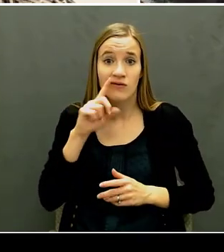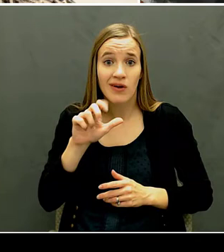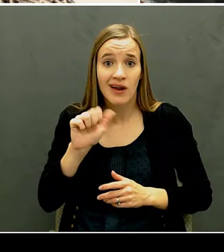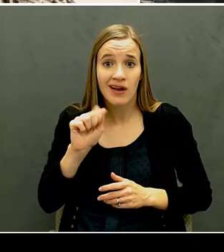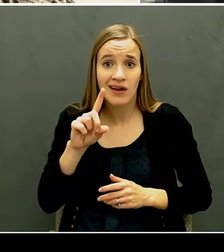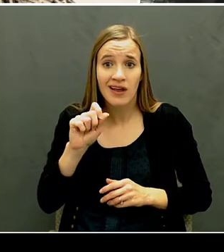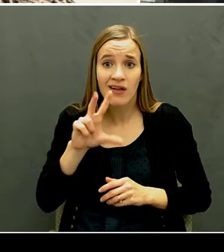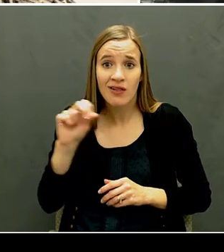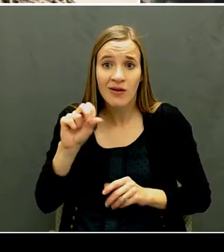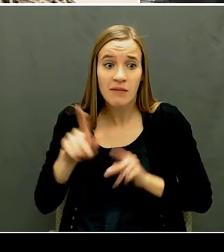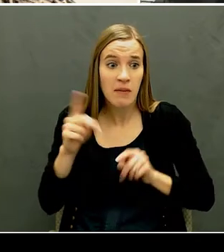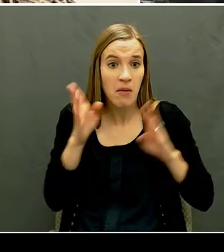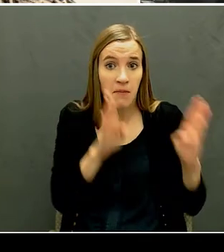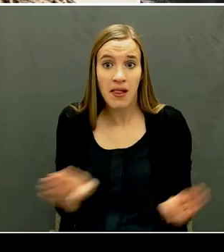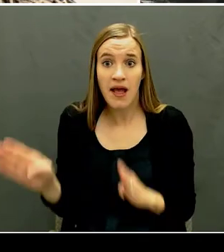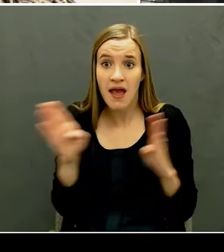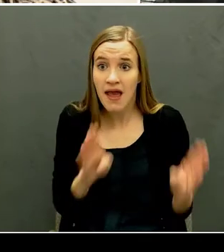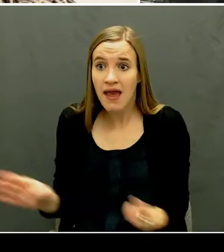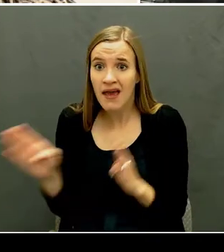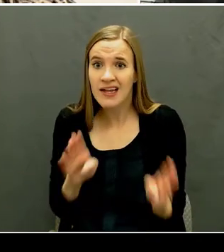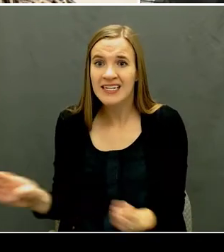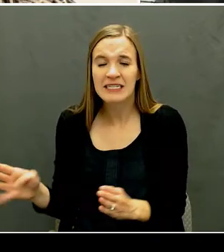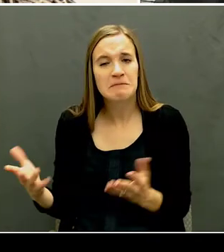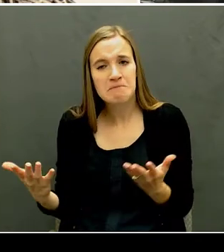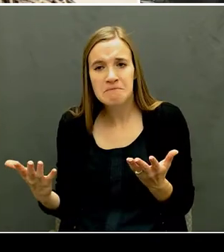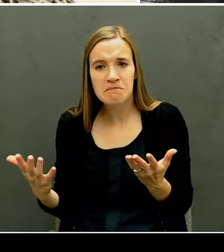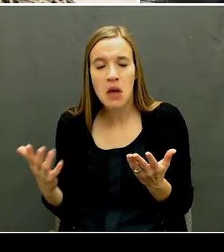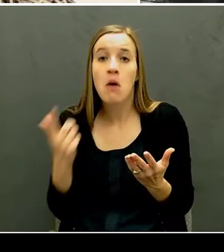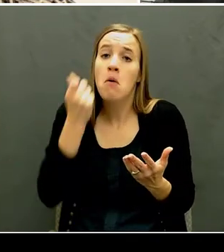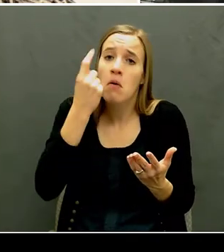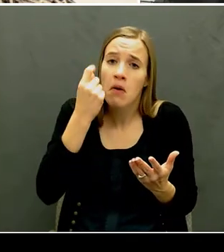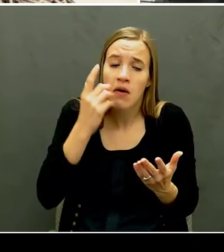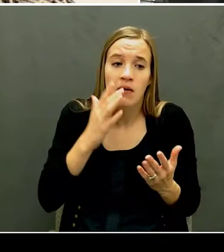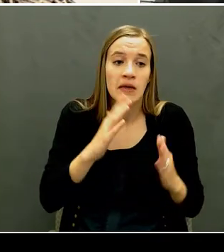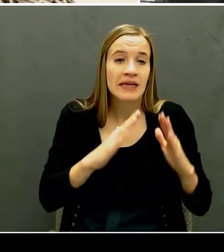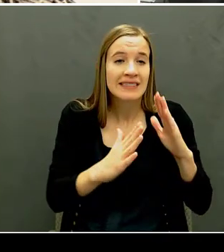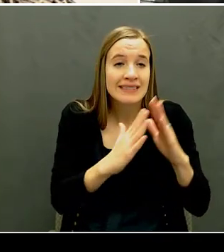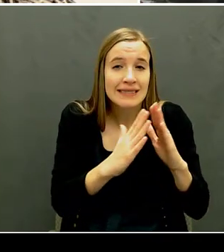And I think, to me, I mean, there were things planning. Don't get me wrong, cities and states,